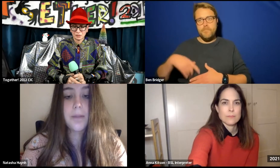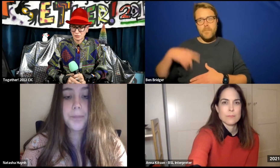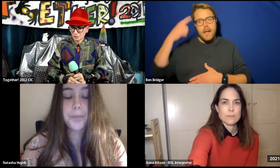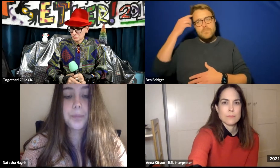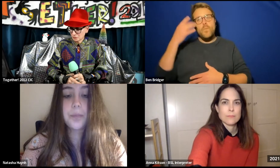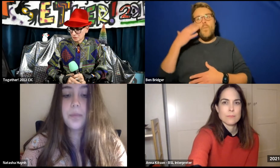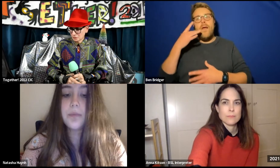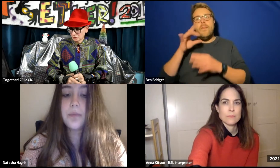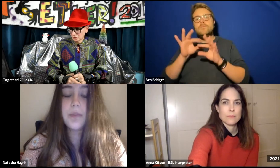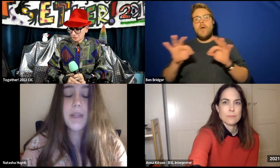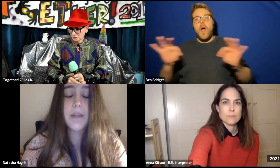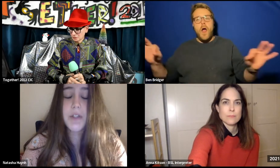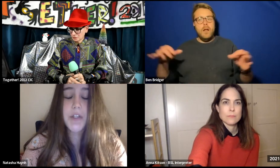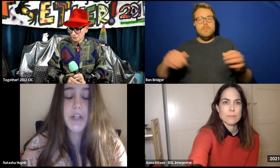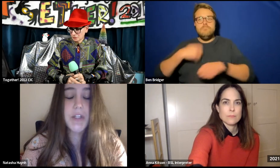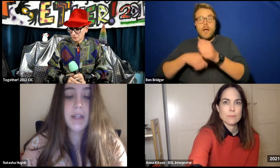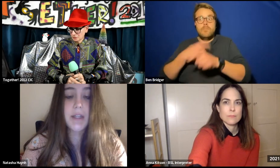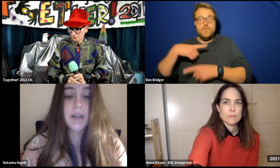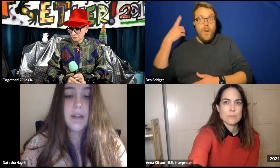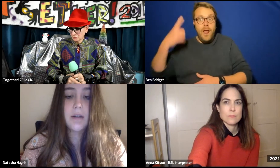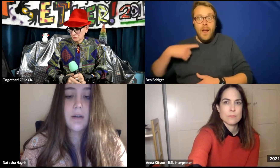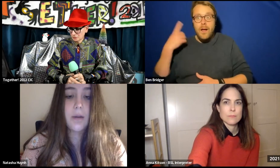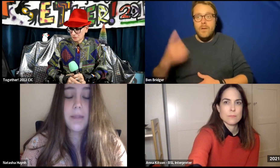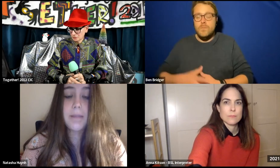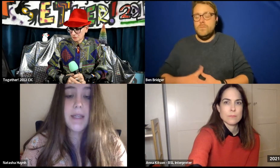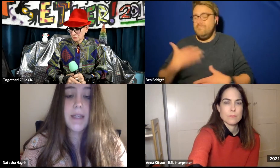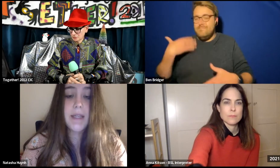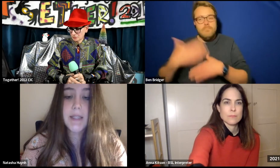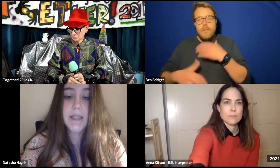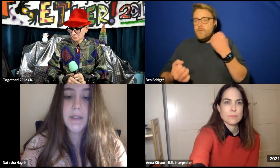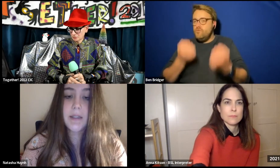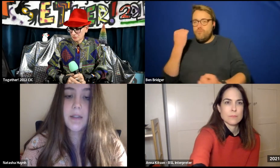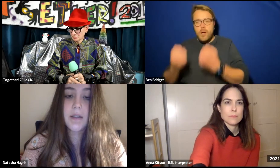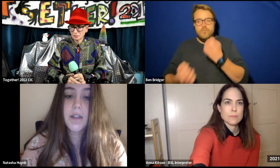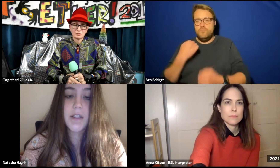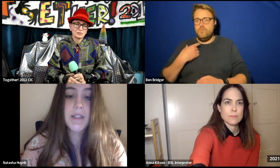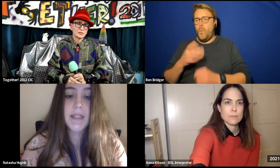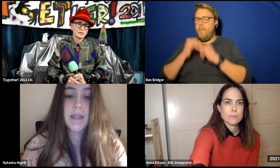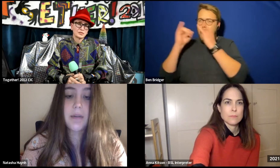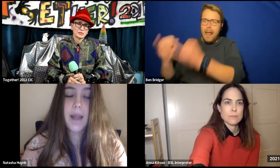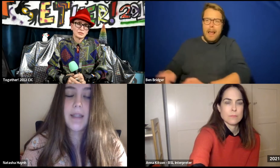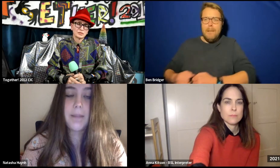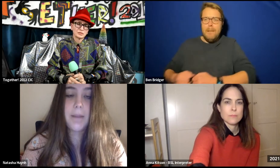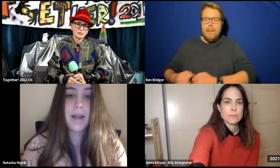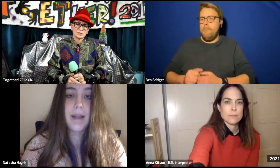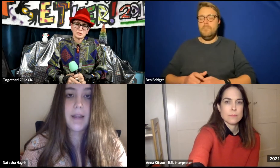Never judging or blaming its sentiment Just sitting quietly by